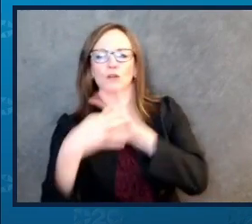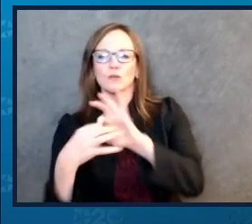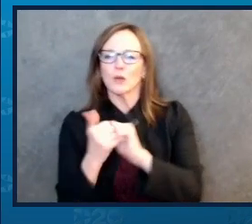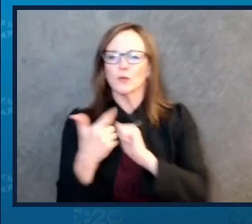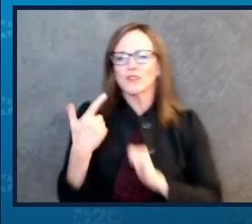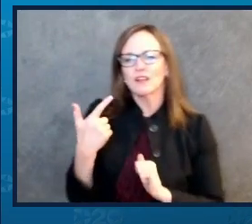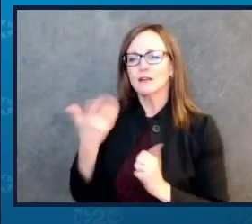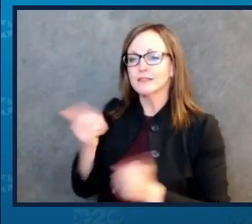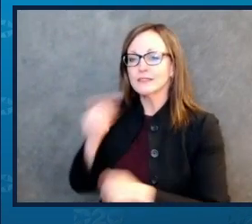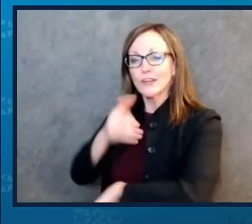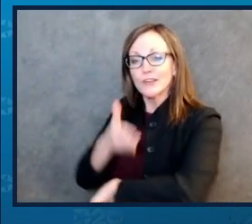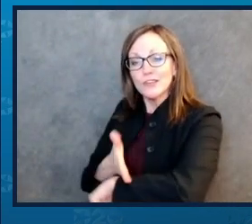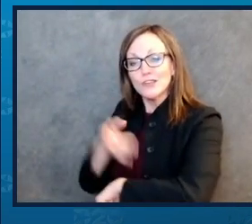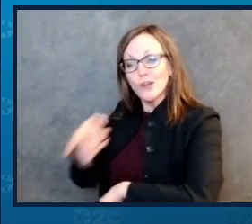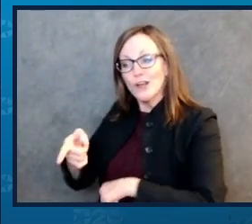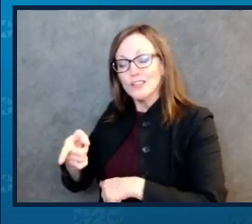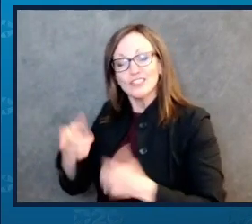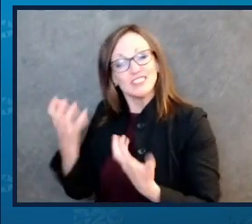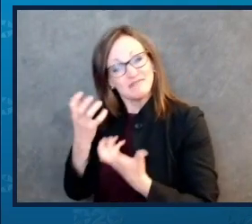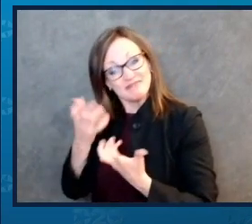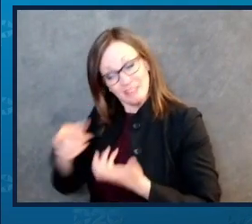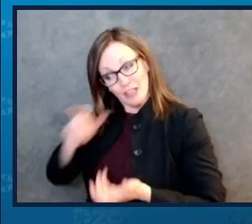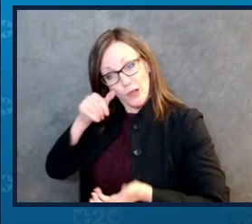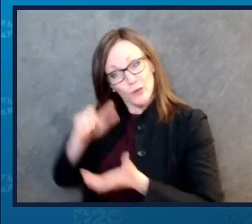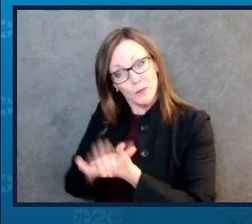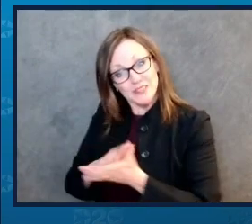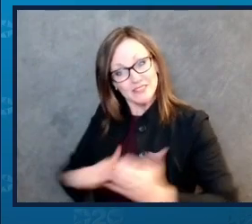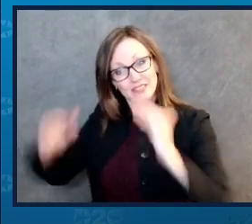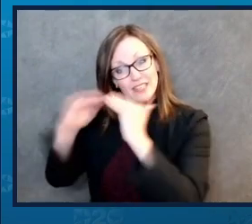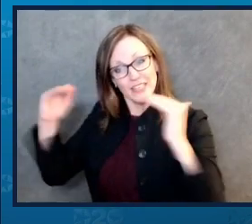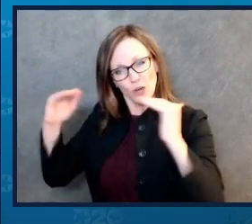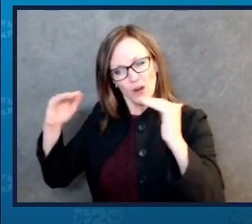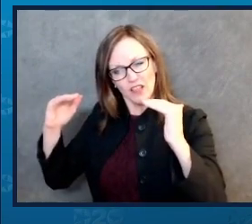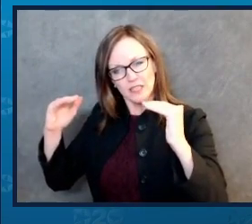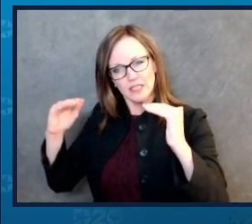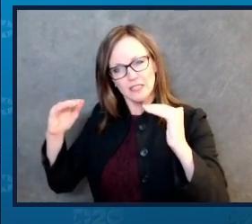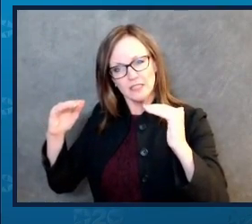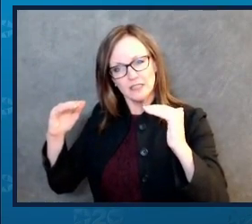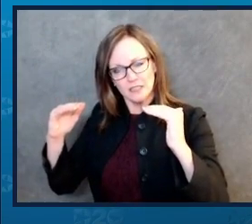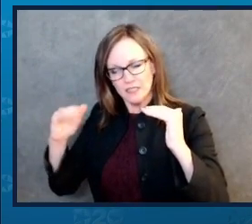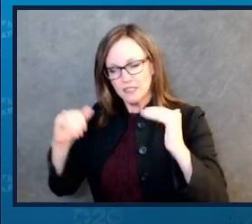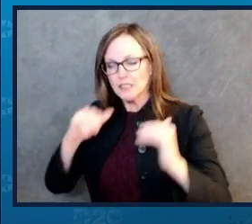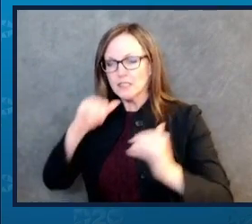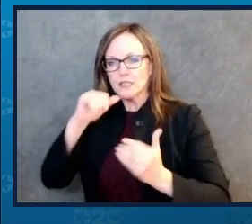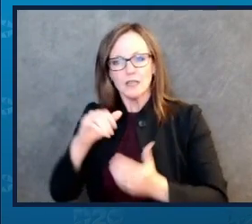EQUAL JUSTICE MEANS JUSTICE FOR ALL. WE ARE AMERICA.